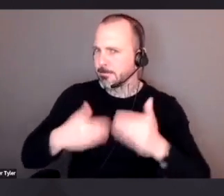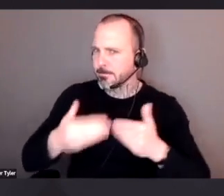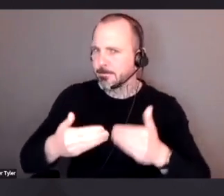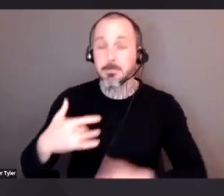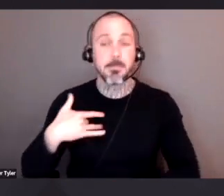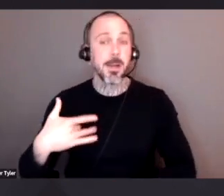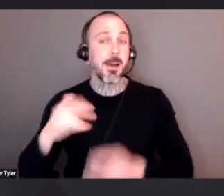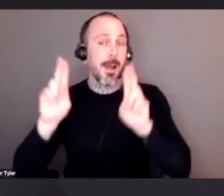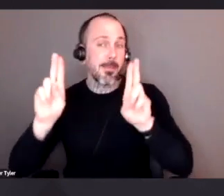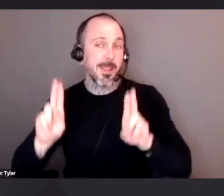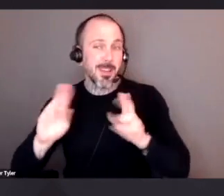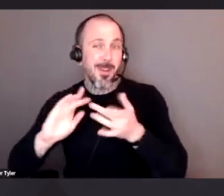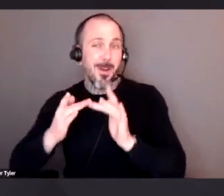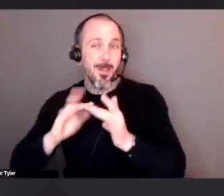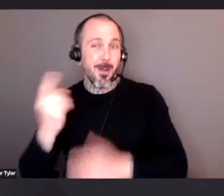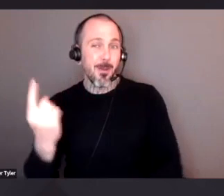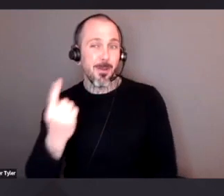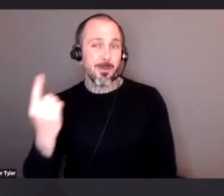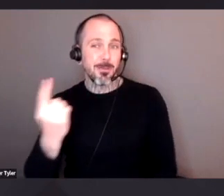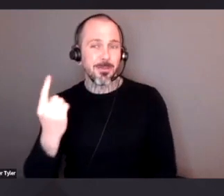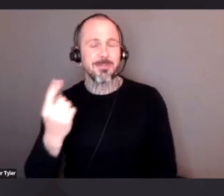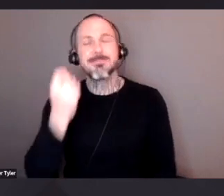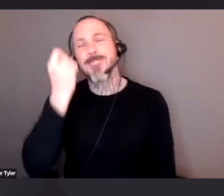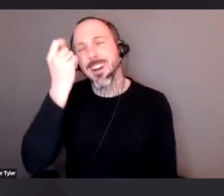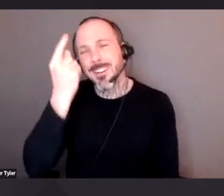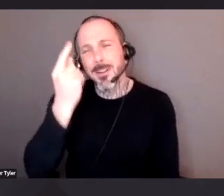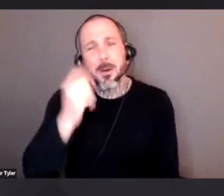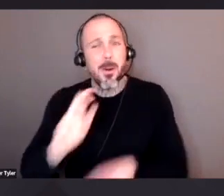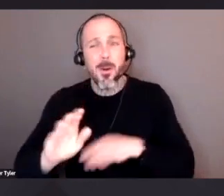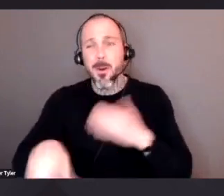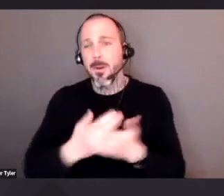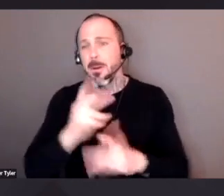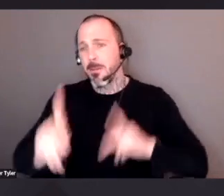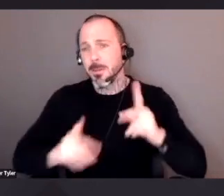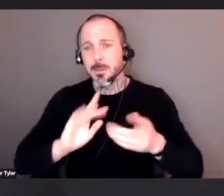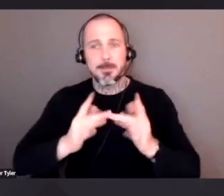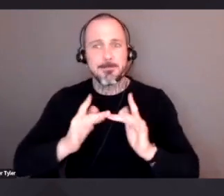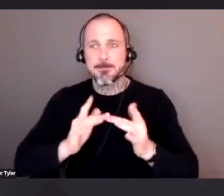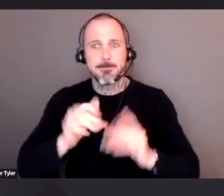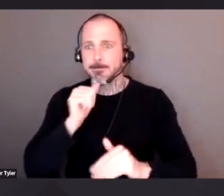the online application systems you're using. Some platforms might not be compatible